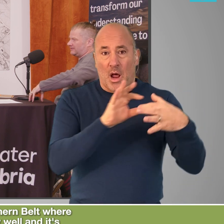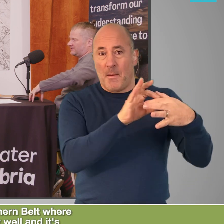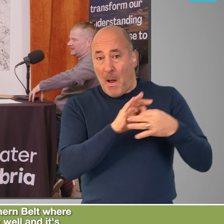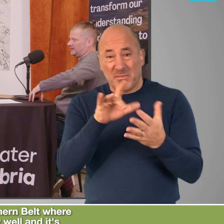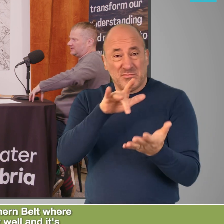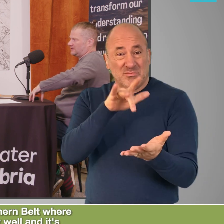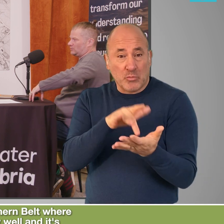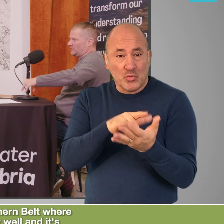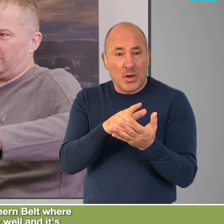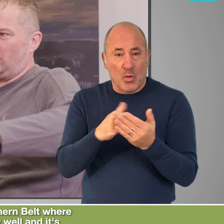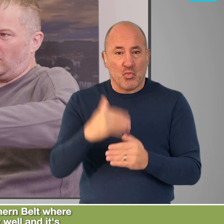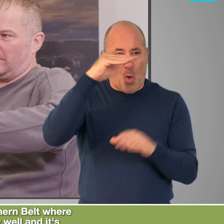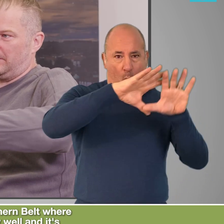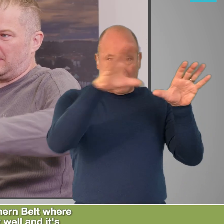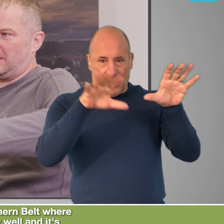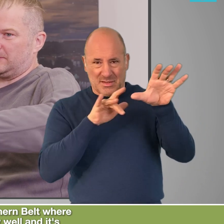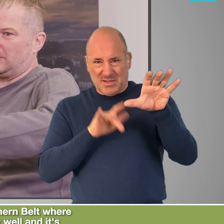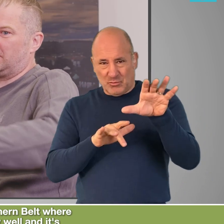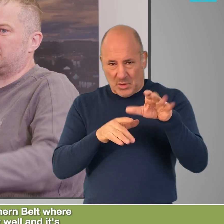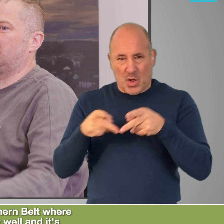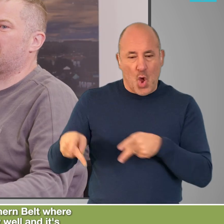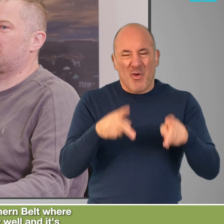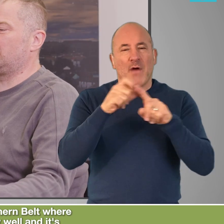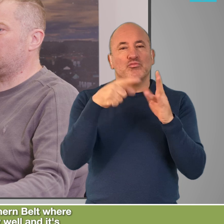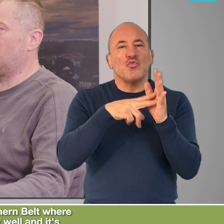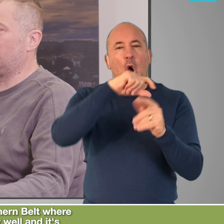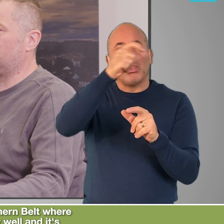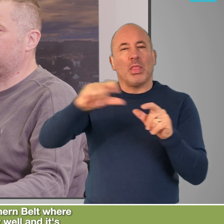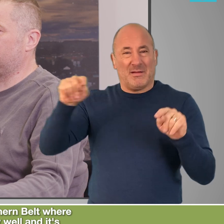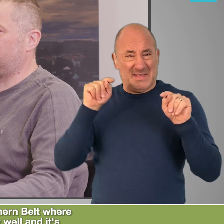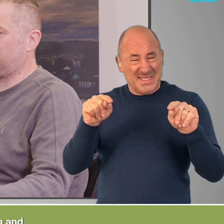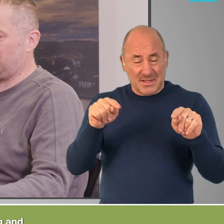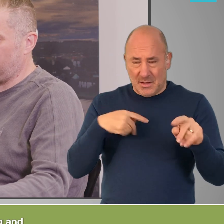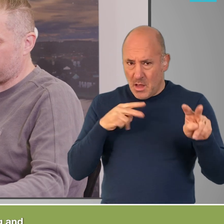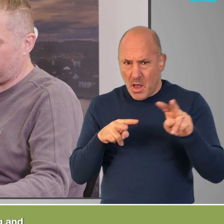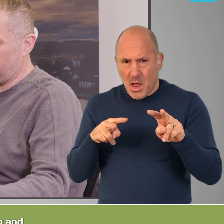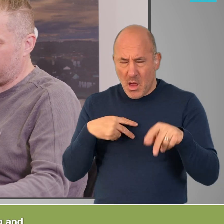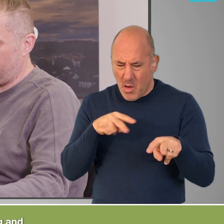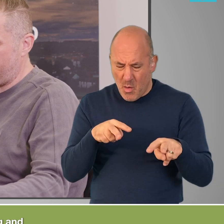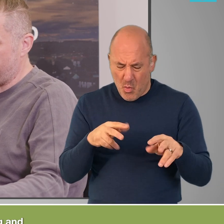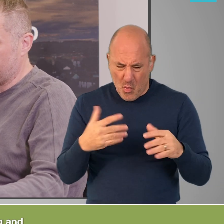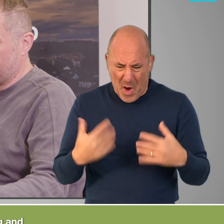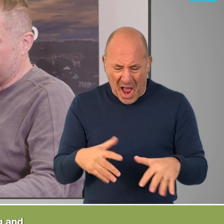of the city with the Northern Belt where the River Don is really well and it's really inspiring and